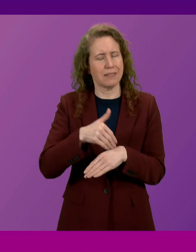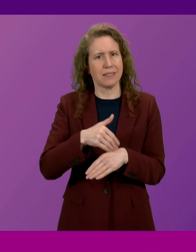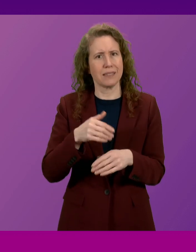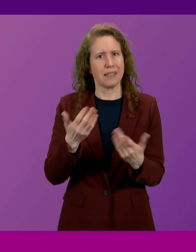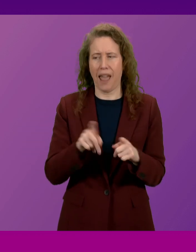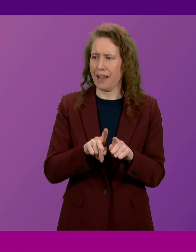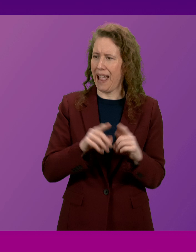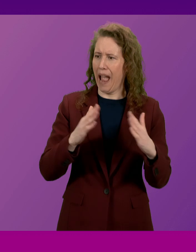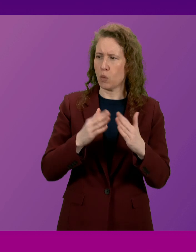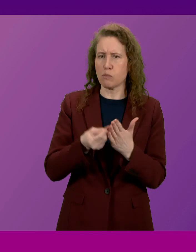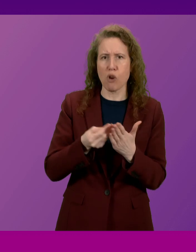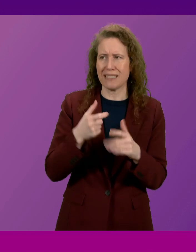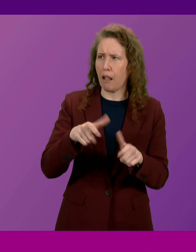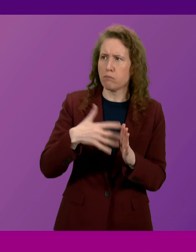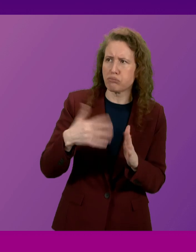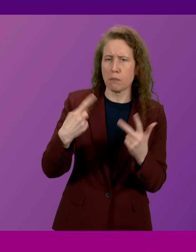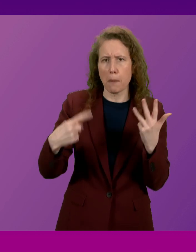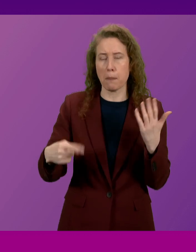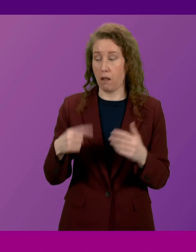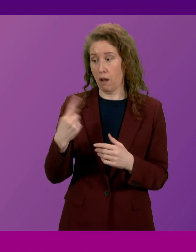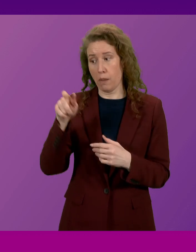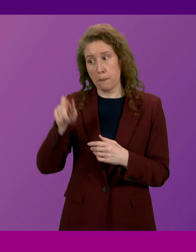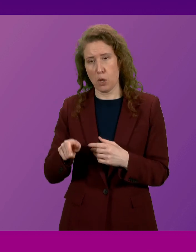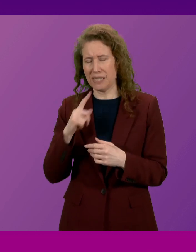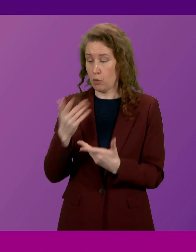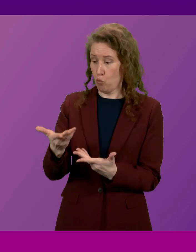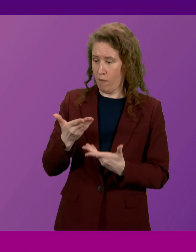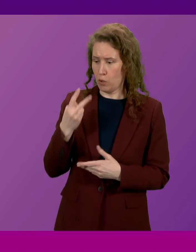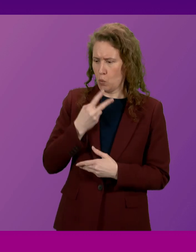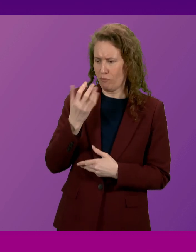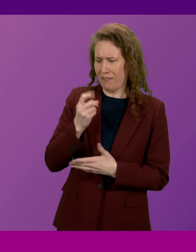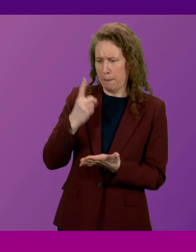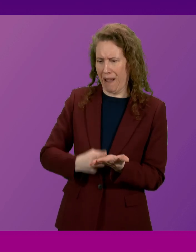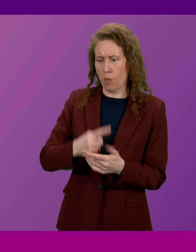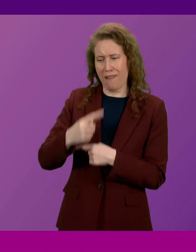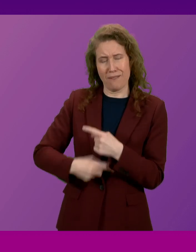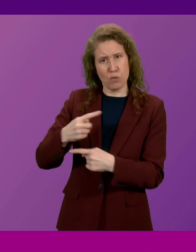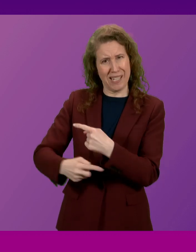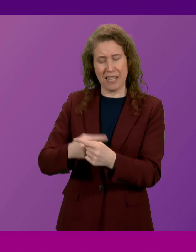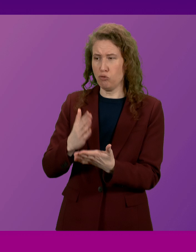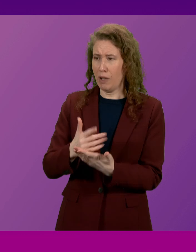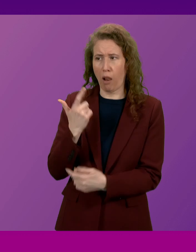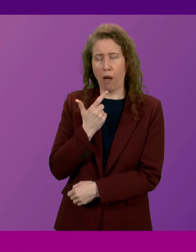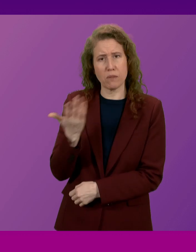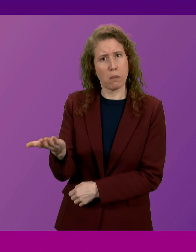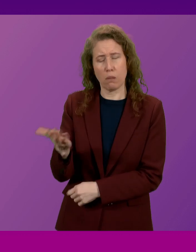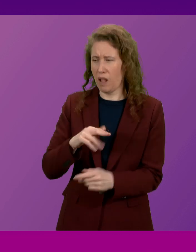Another constituent, Vince, told me: “Offering a householder £250 per annum is derisory, to say the least.”